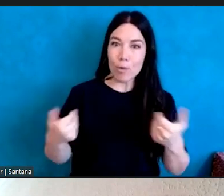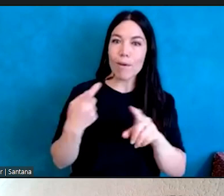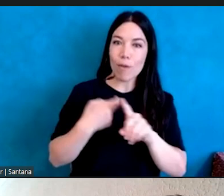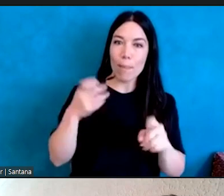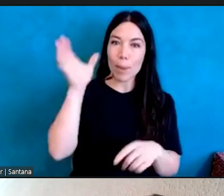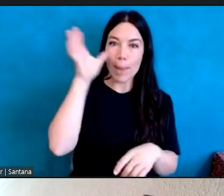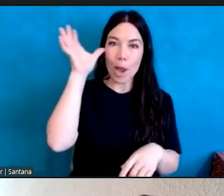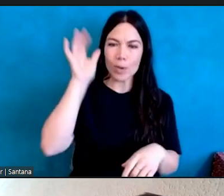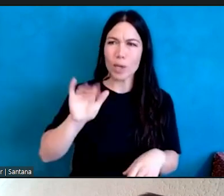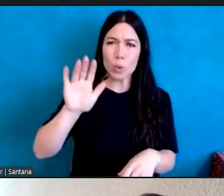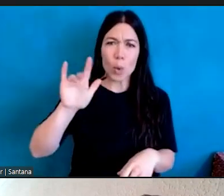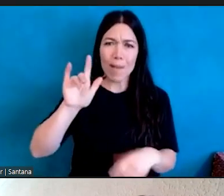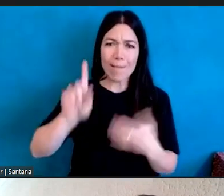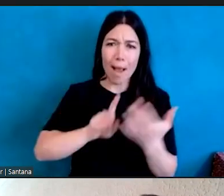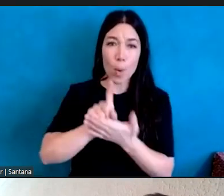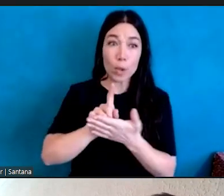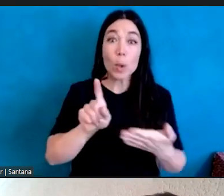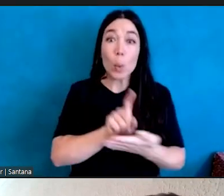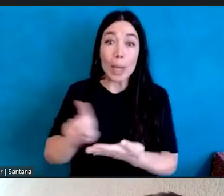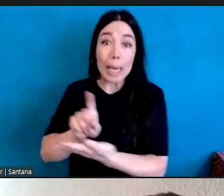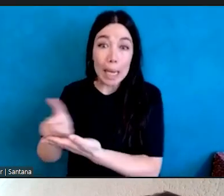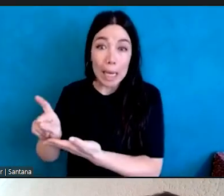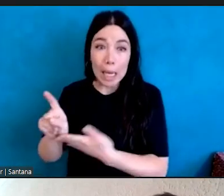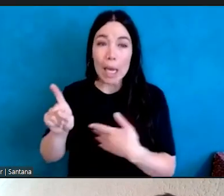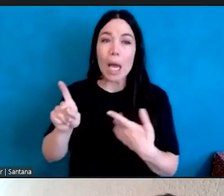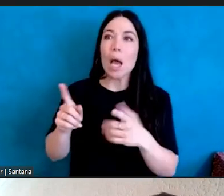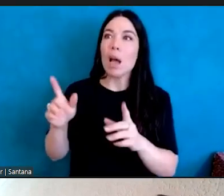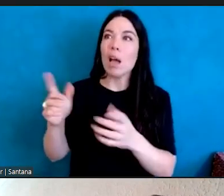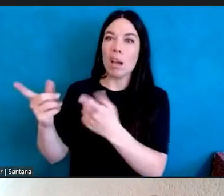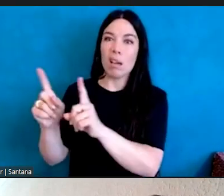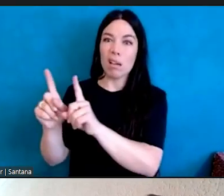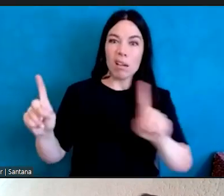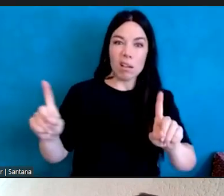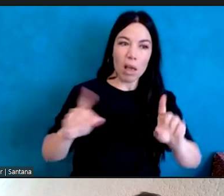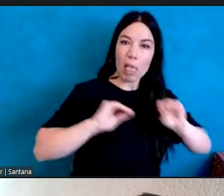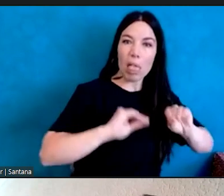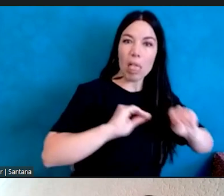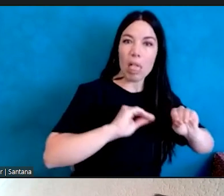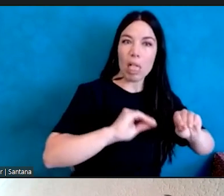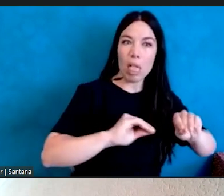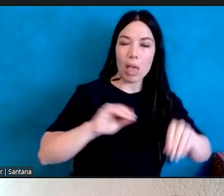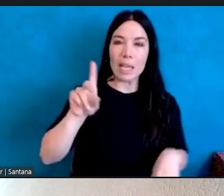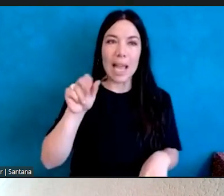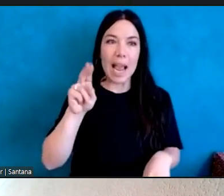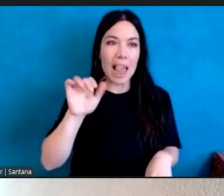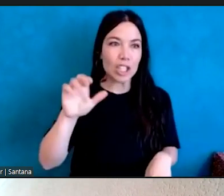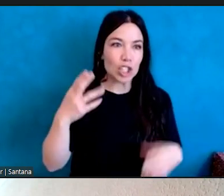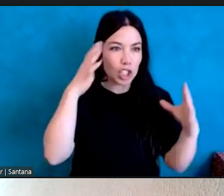where they have full immersion in Danish values and Danish language. So one of the things I'm looking at the moment is in terms of how parents deal with this.